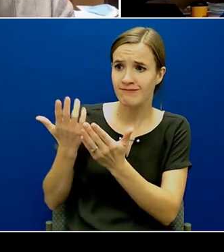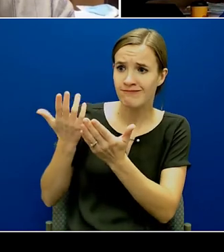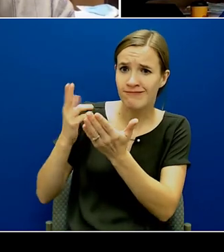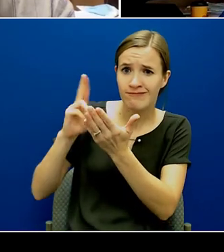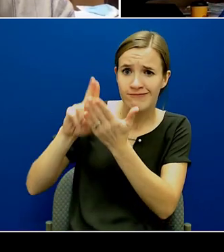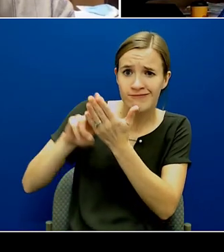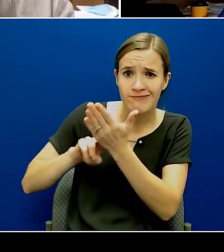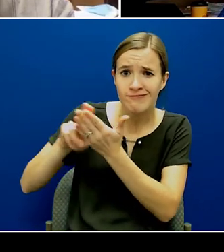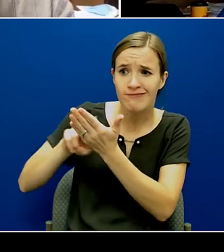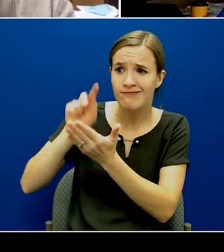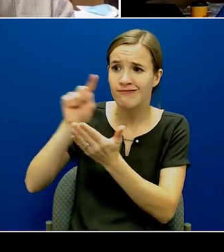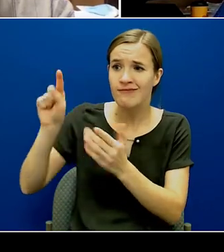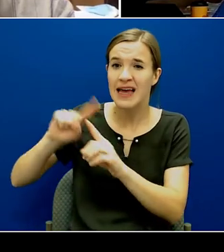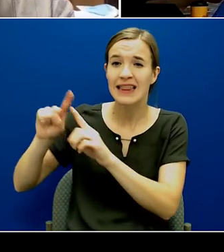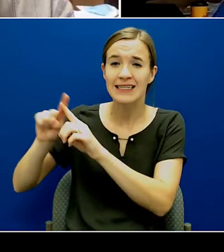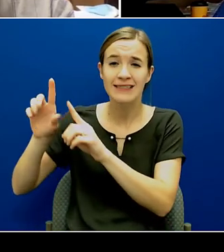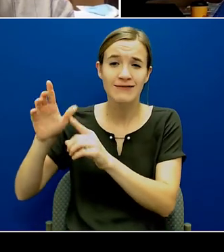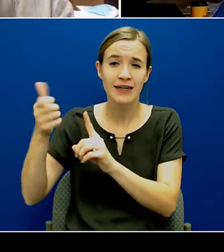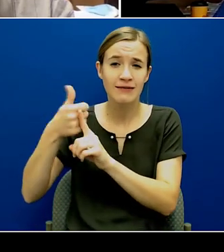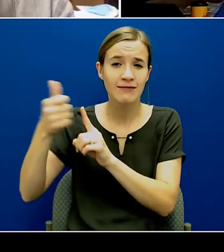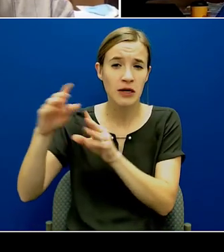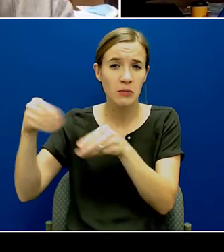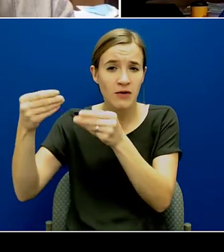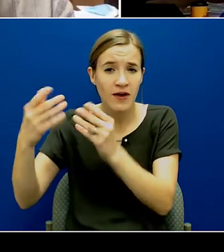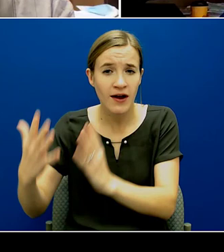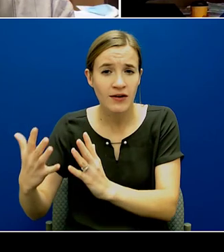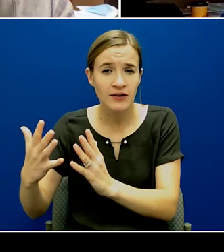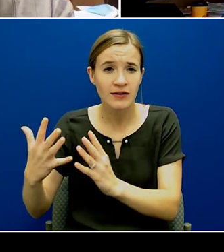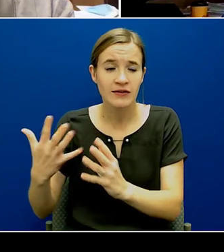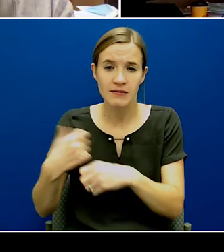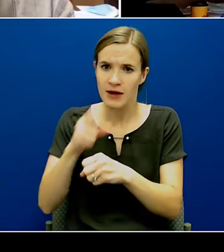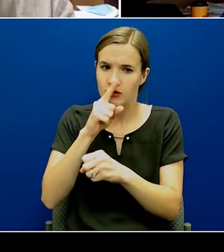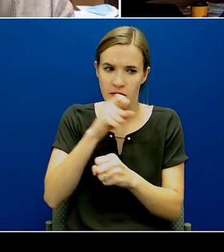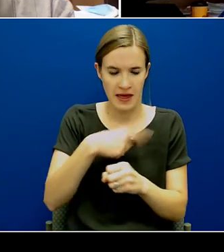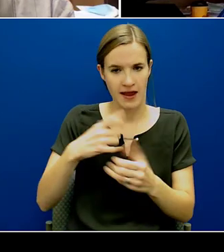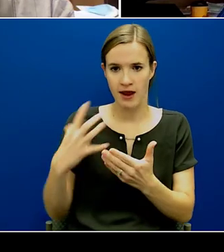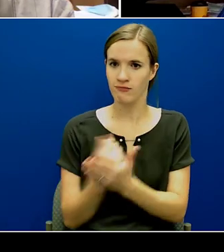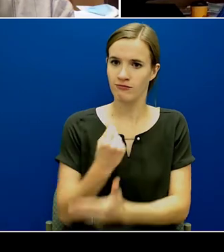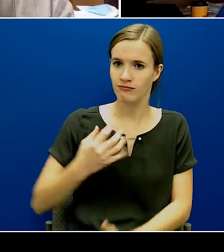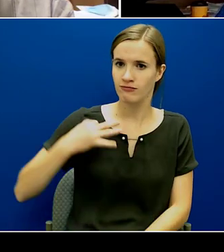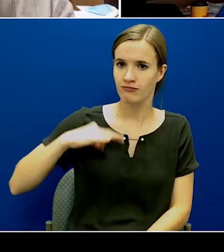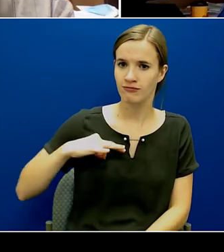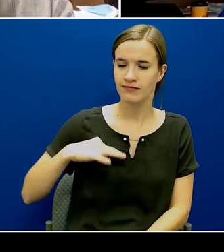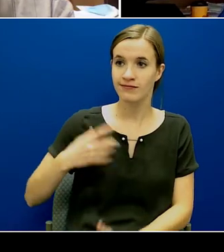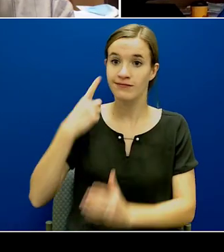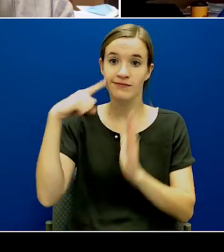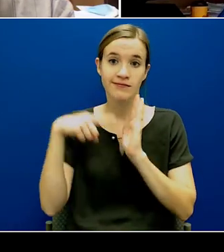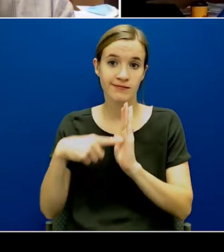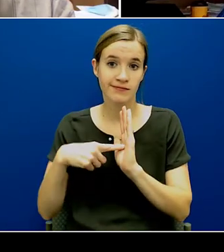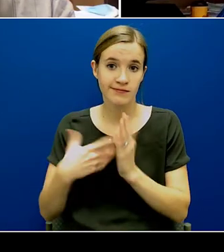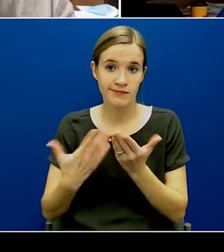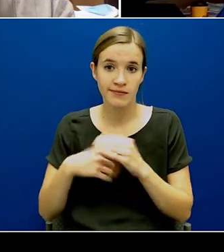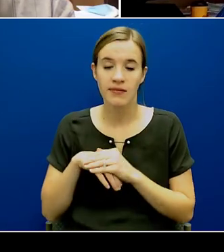they might get a ride through the Medicaid dollars to a doctor's appointment, but then